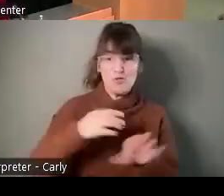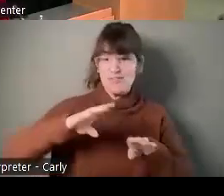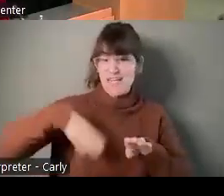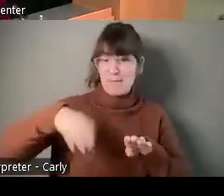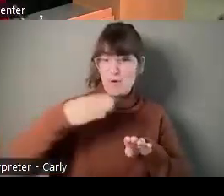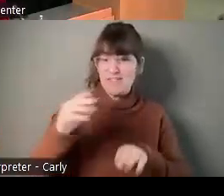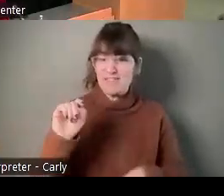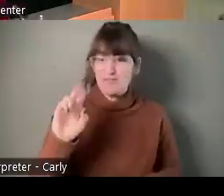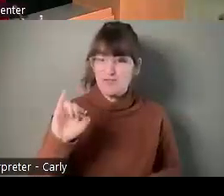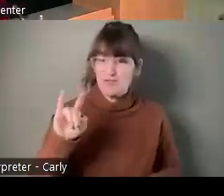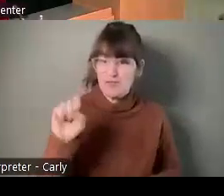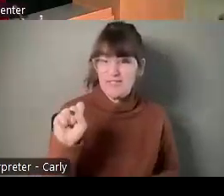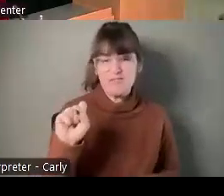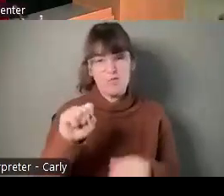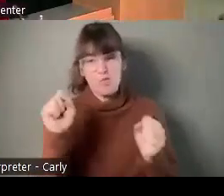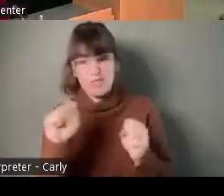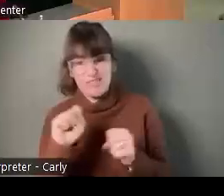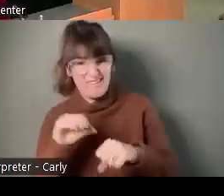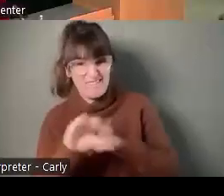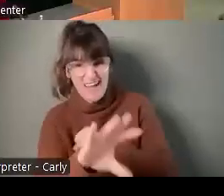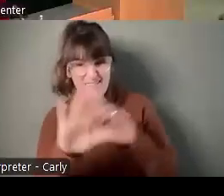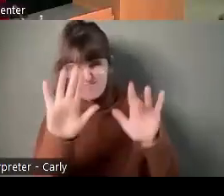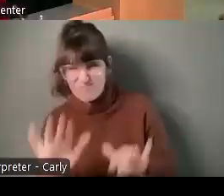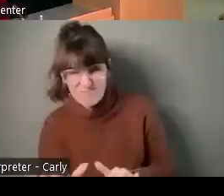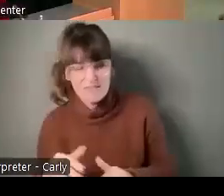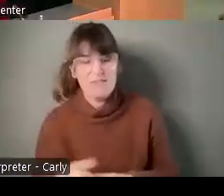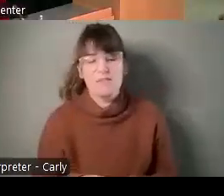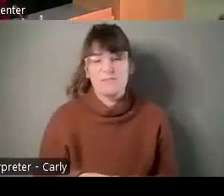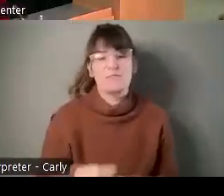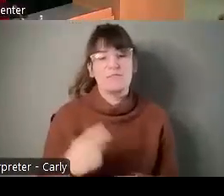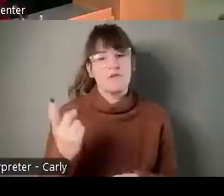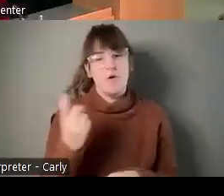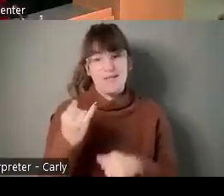getting in the way of that. Uh, and we always give them a warning at the second to last letter.